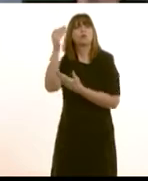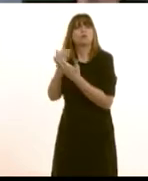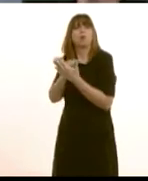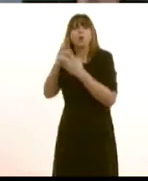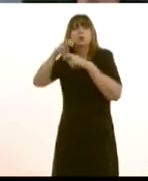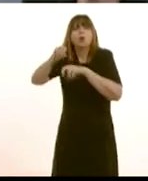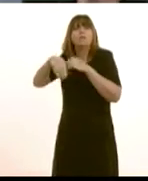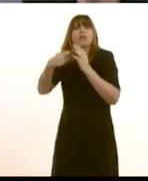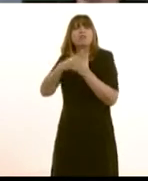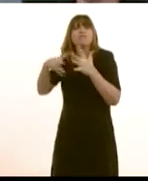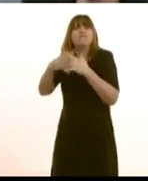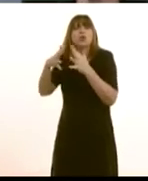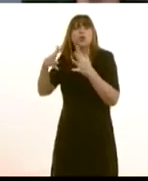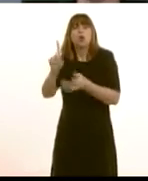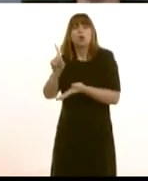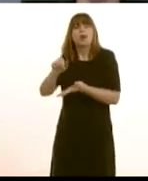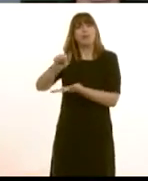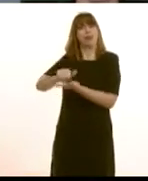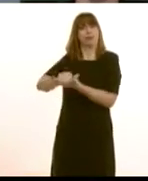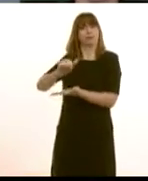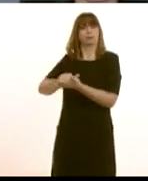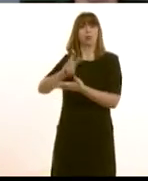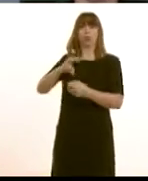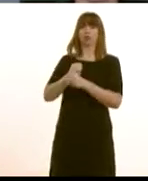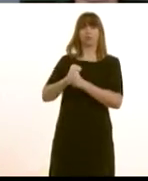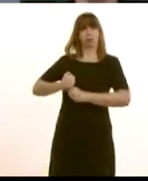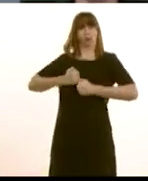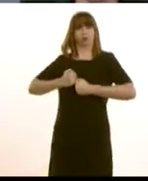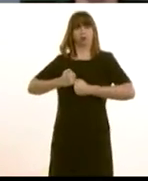for Wales and the sell-off of land that the Welsh Government held on behalf of the Welsh